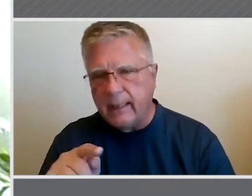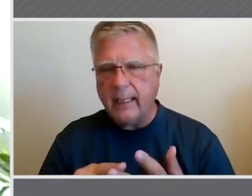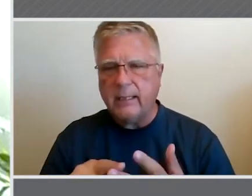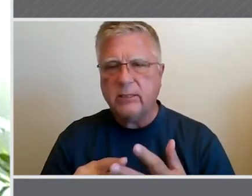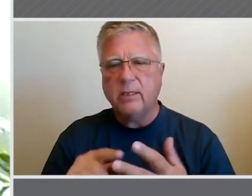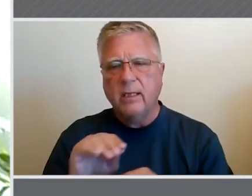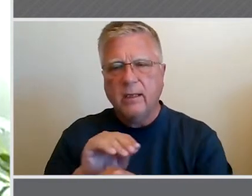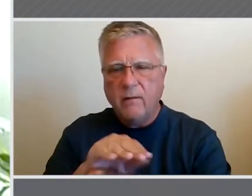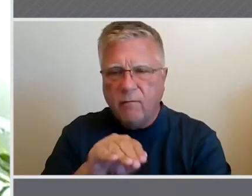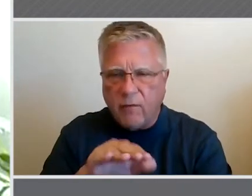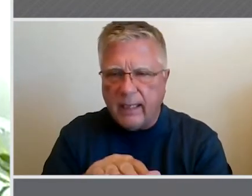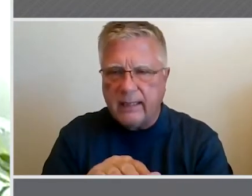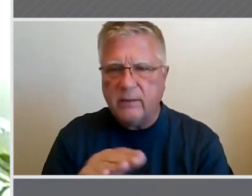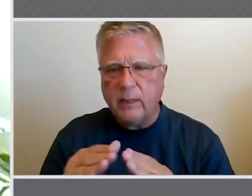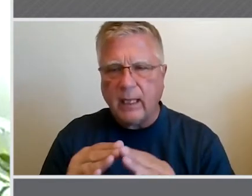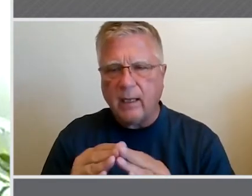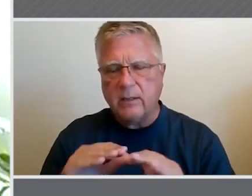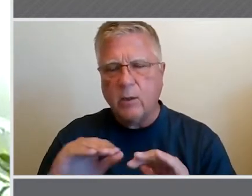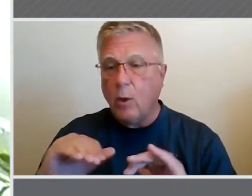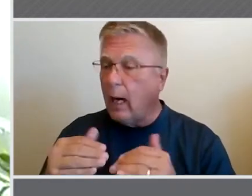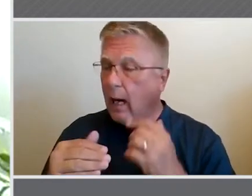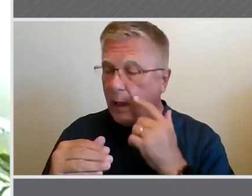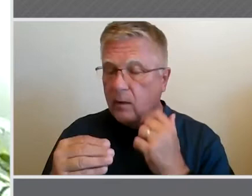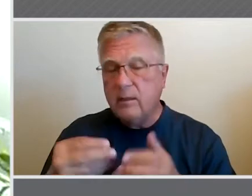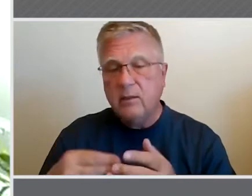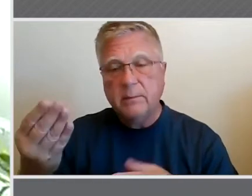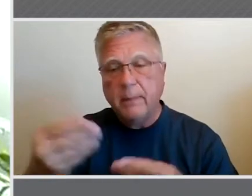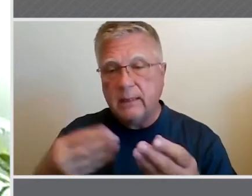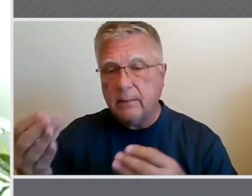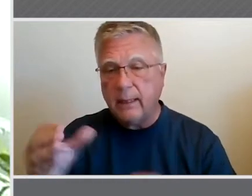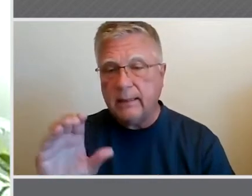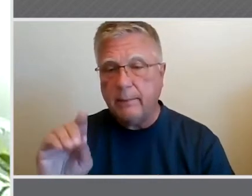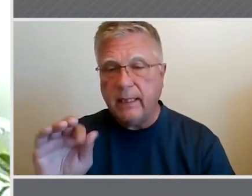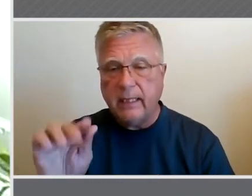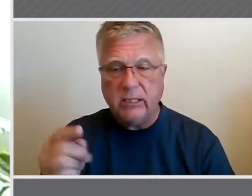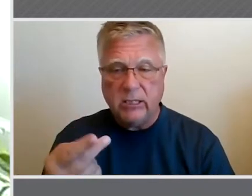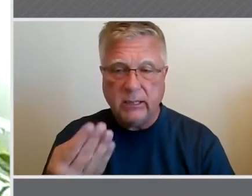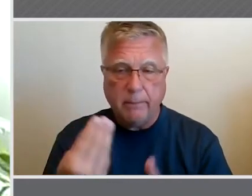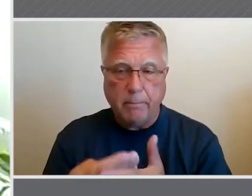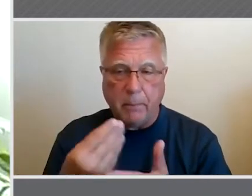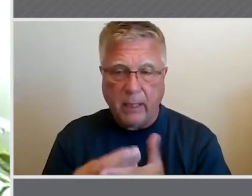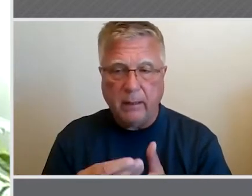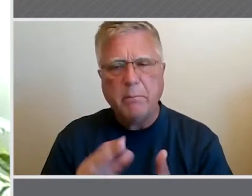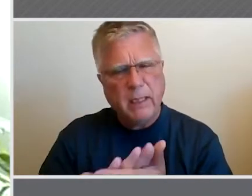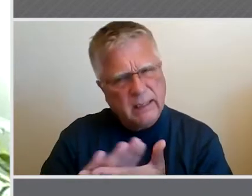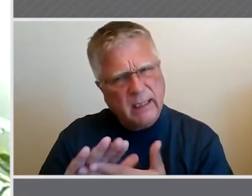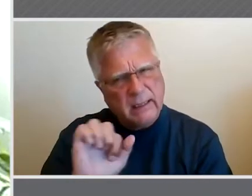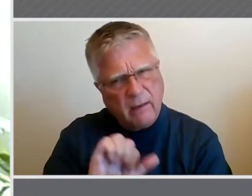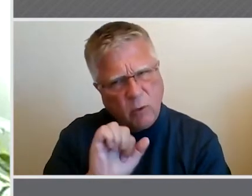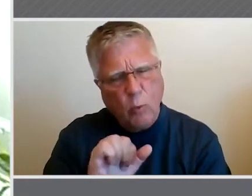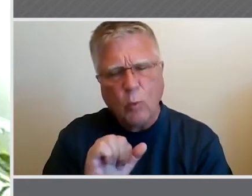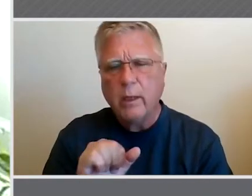spend CPG dollars to, to improve people's lives. It's always nice kind of working relationship and ecosystem between while other parties